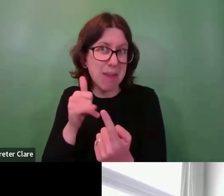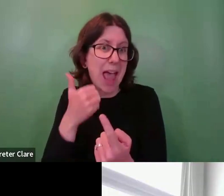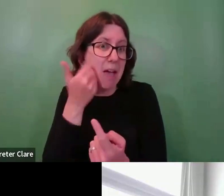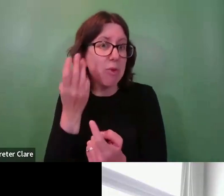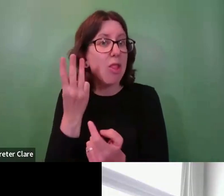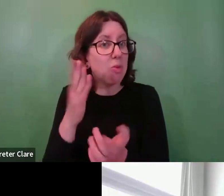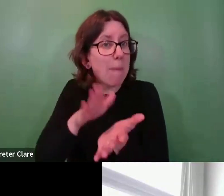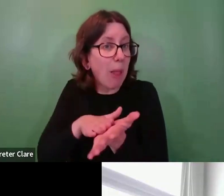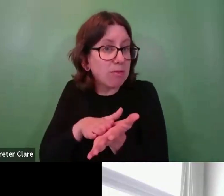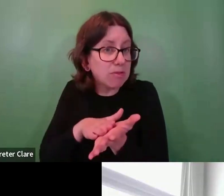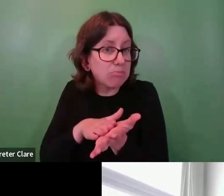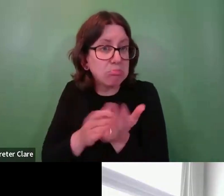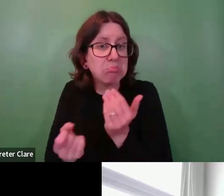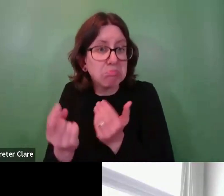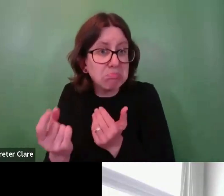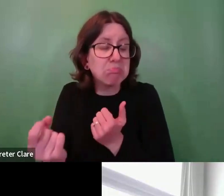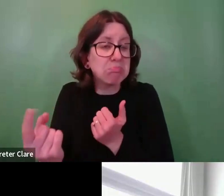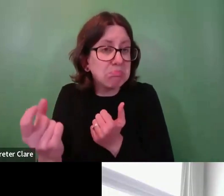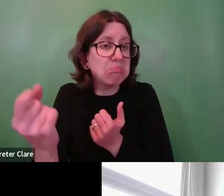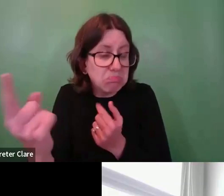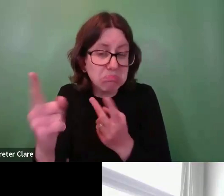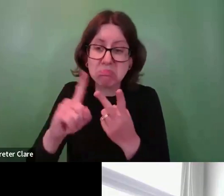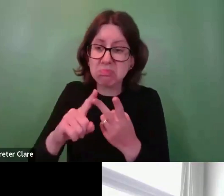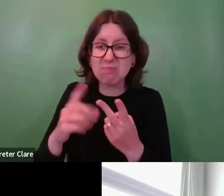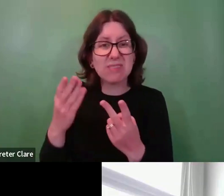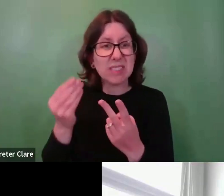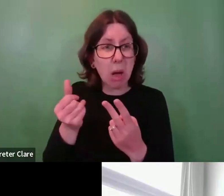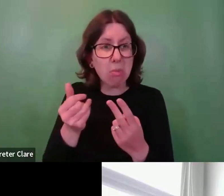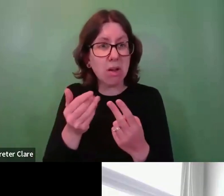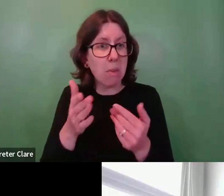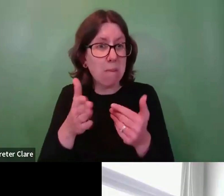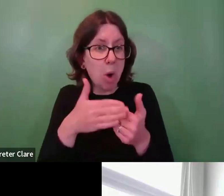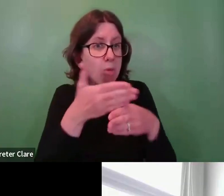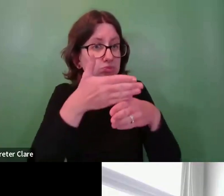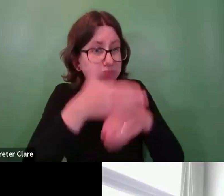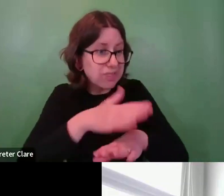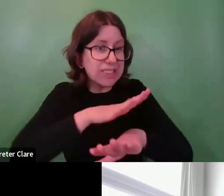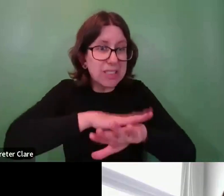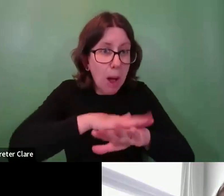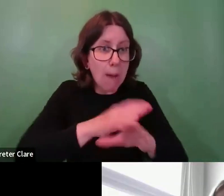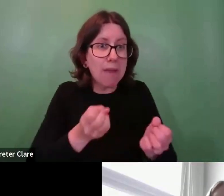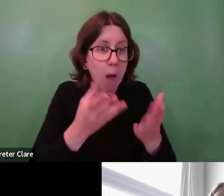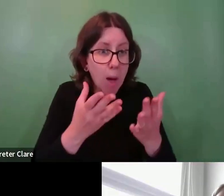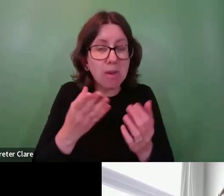Some roles will be more time intensive and require at least once a week.